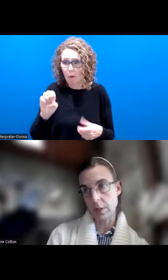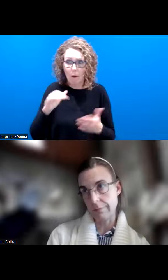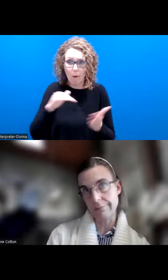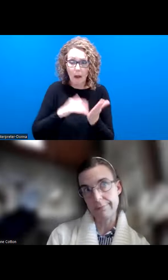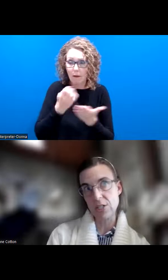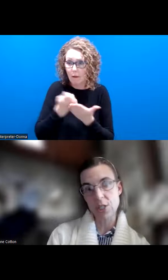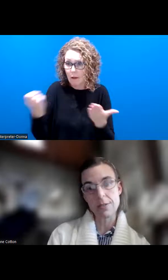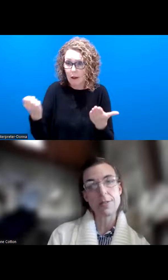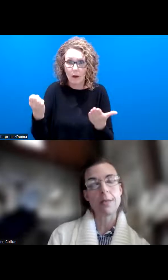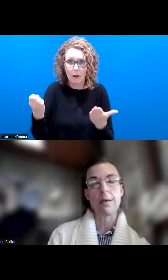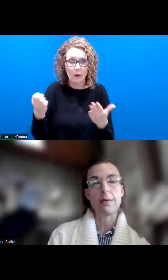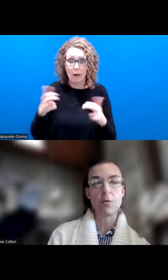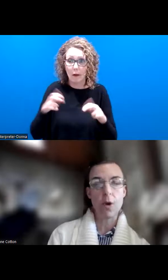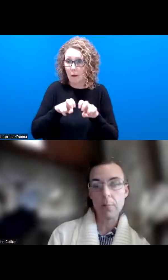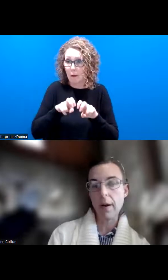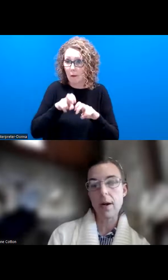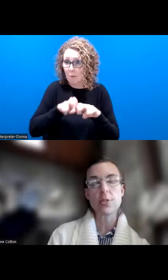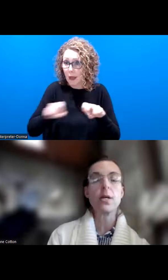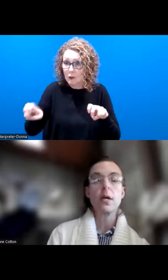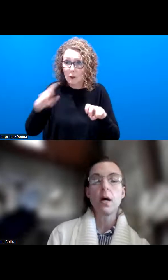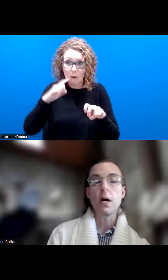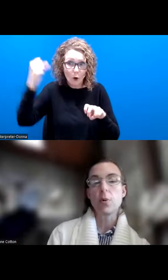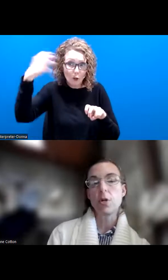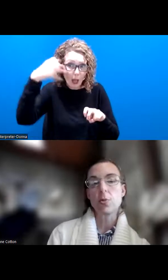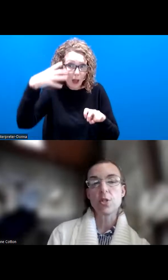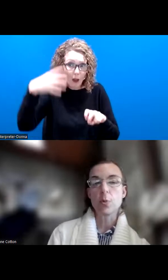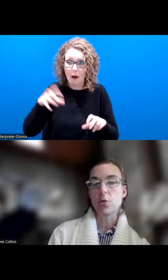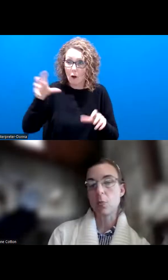resource was available, I actually had to help someone set up their